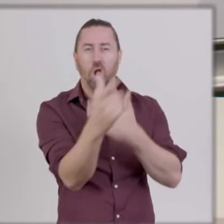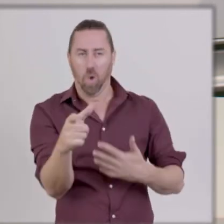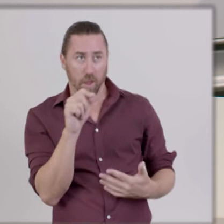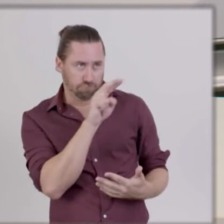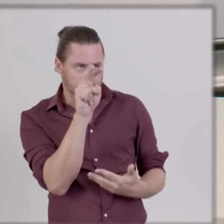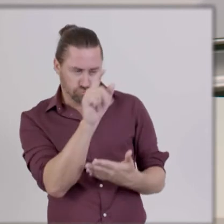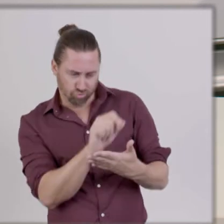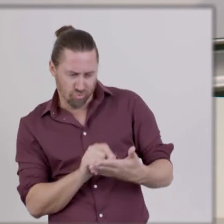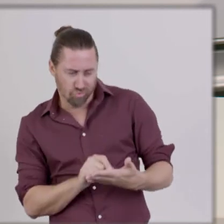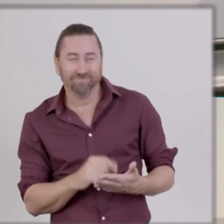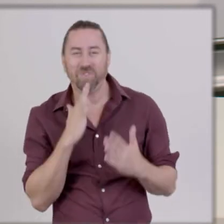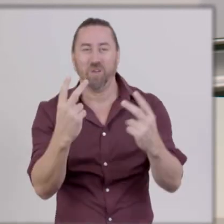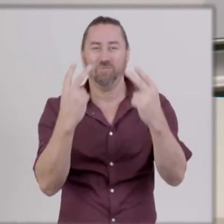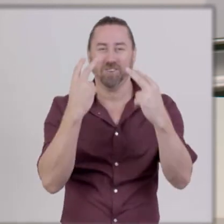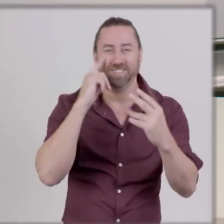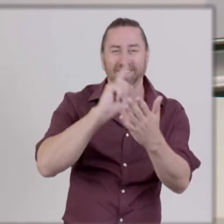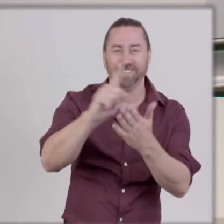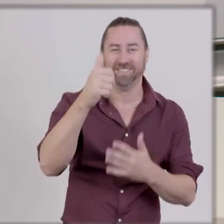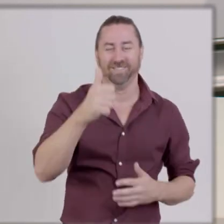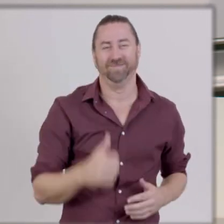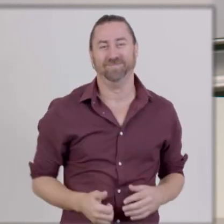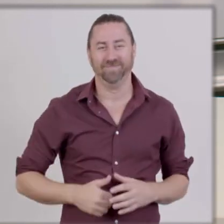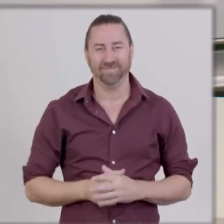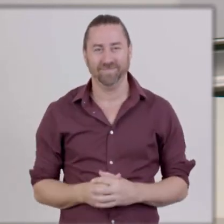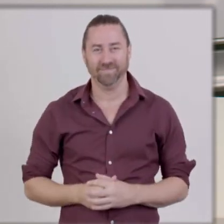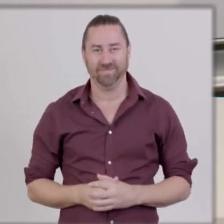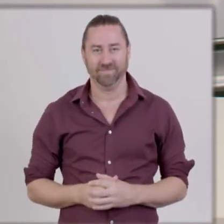and sketch their features. Thanks for watching, see you next time!